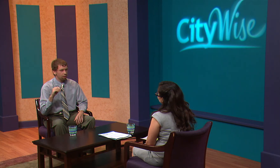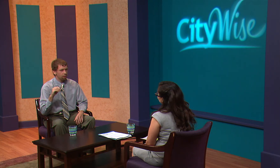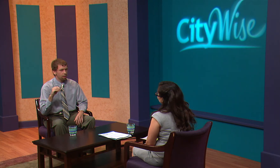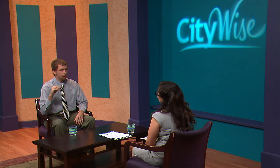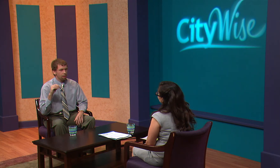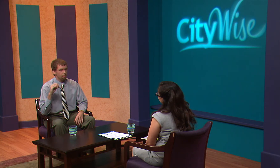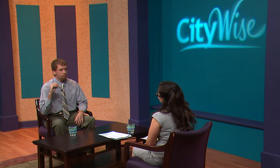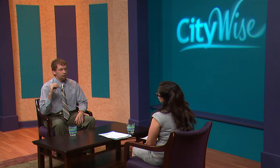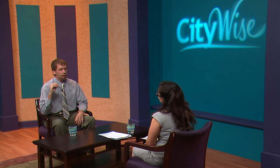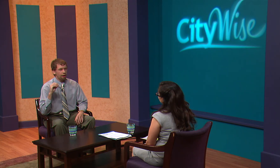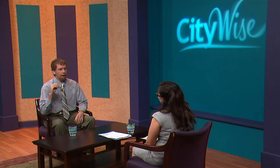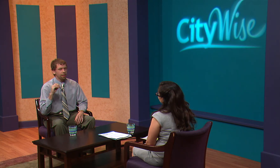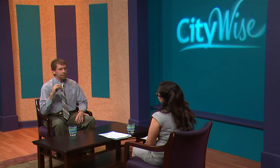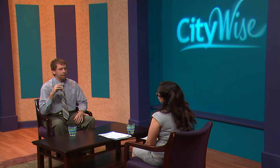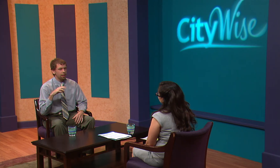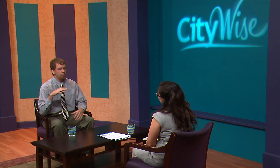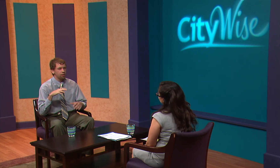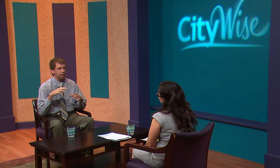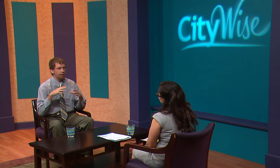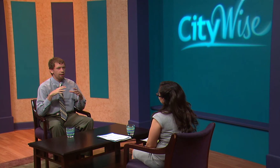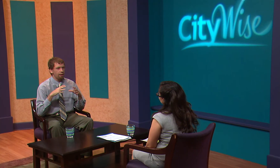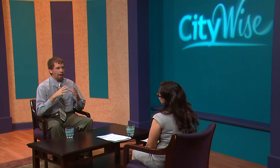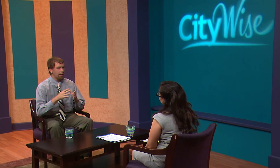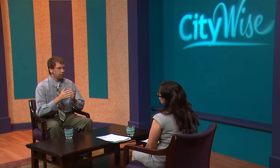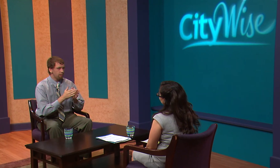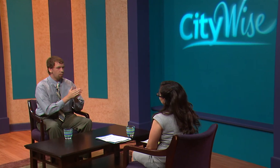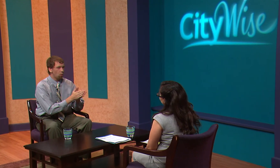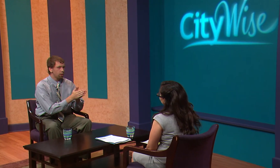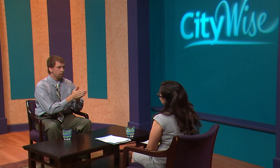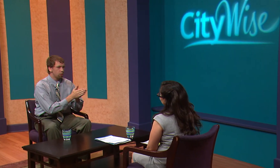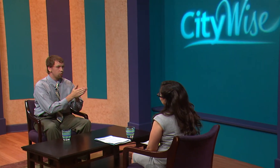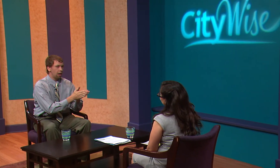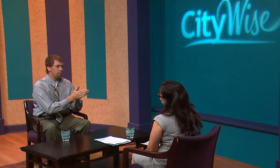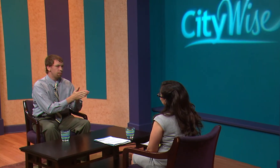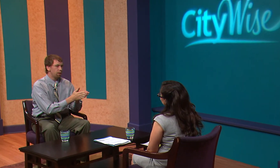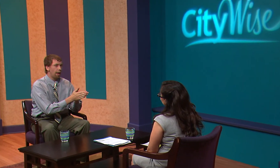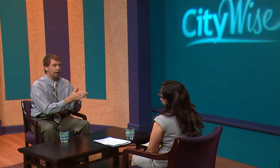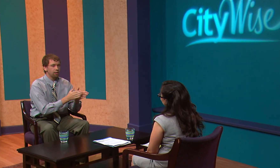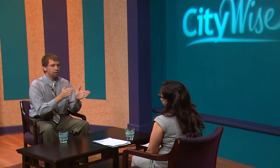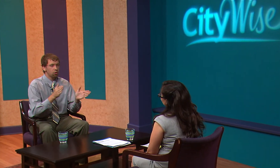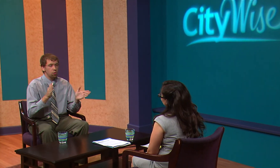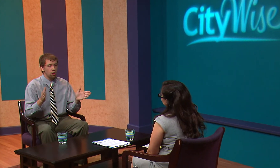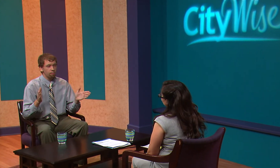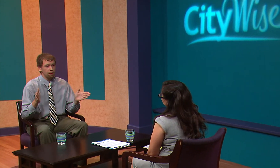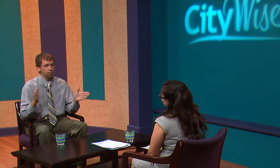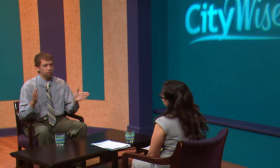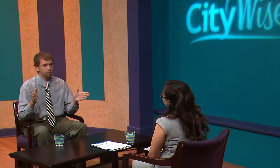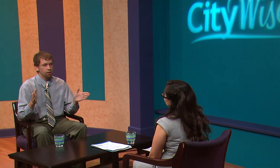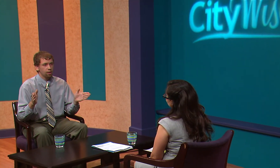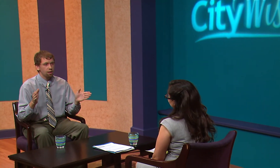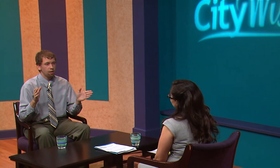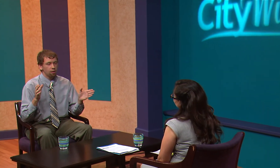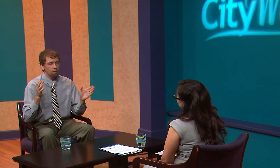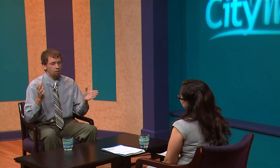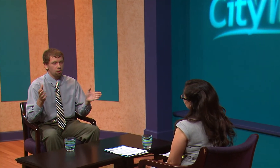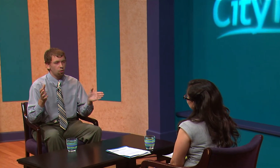are, but I see sign language as as important to deaf people as it is to hearing people.